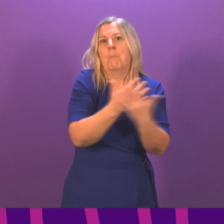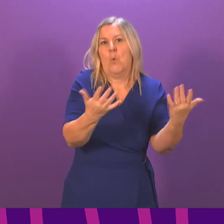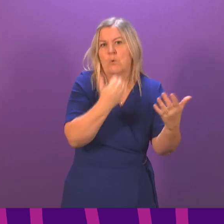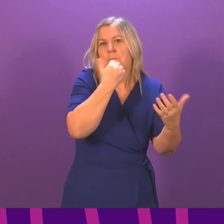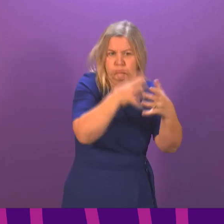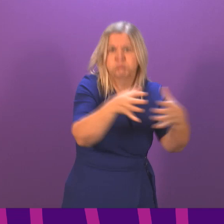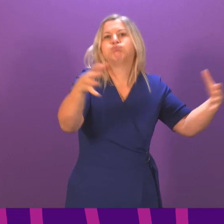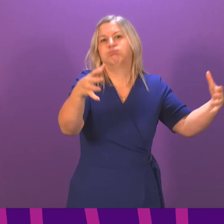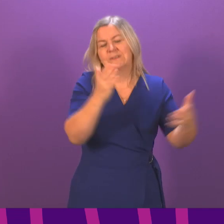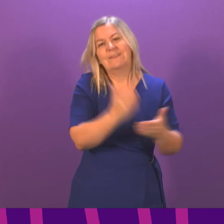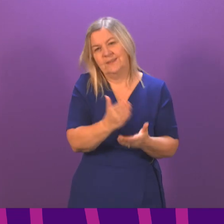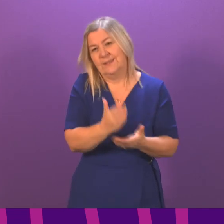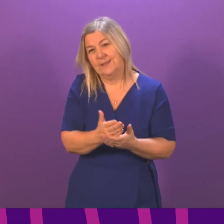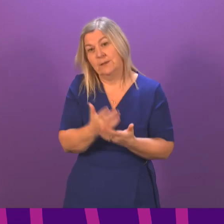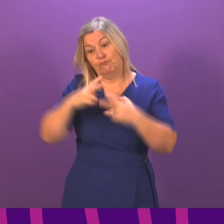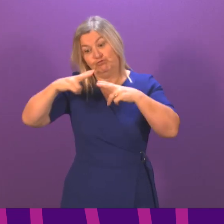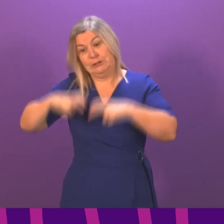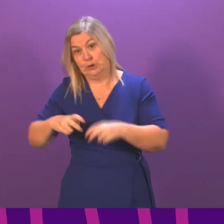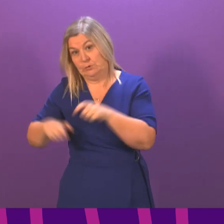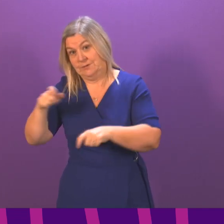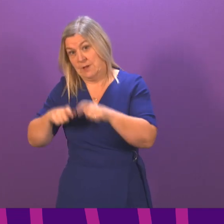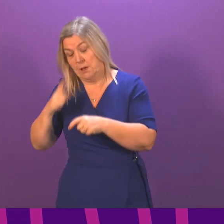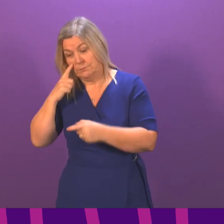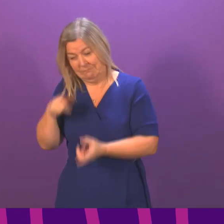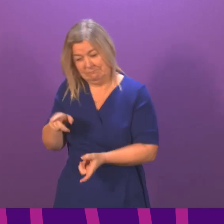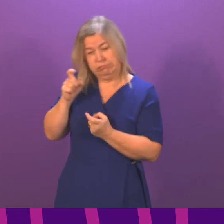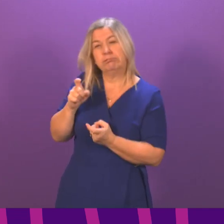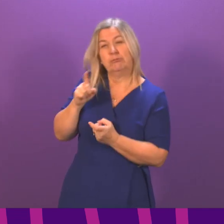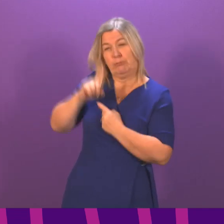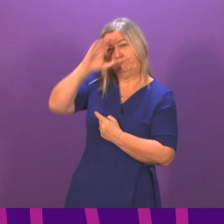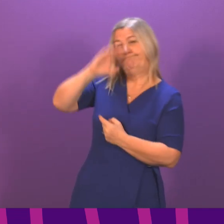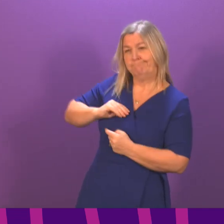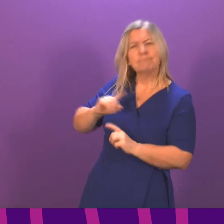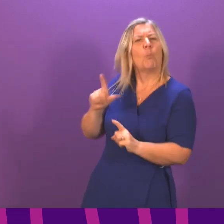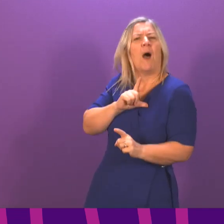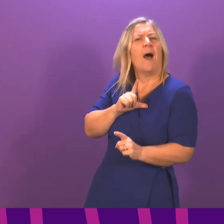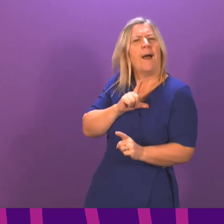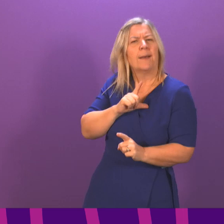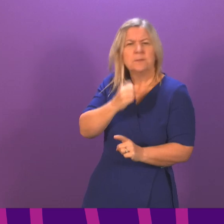Many experts and researchers are working to get a deeper understanding of the impact of